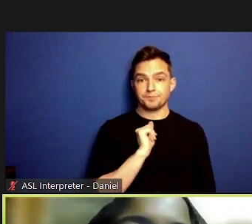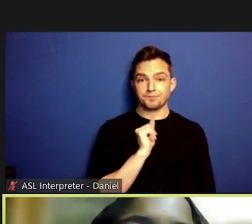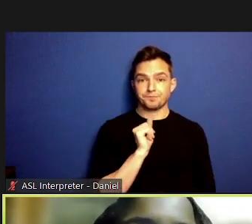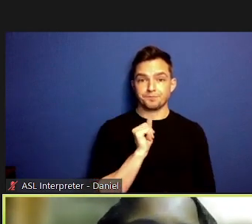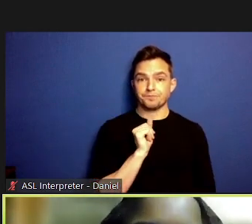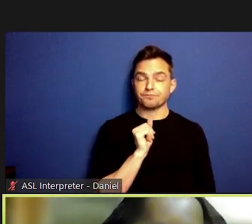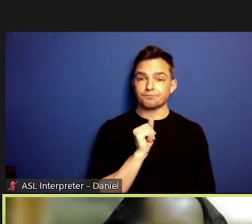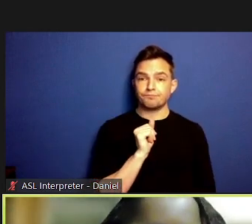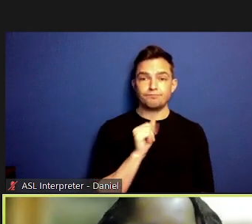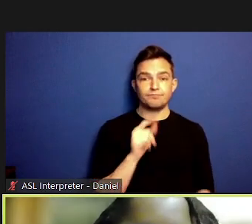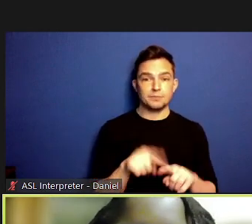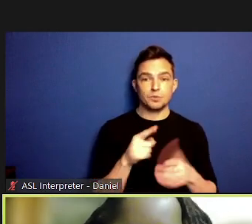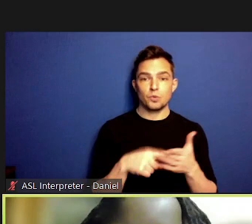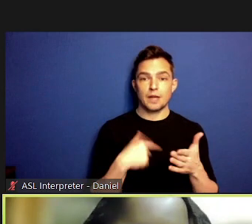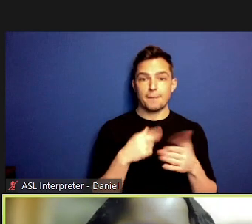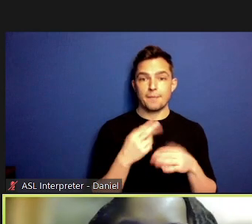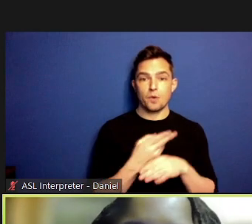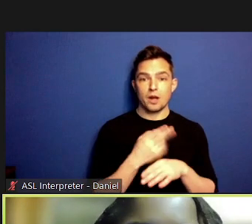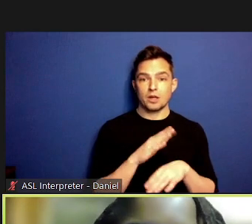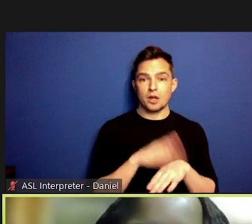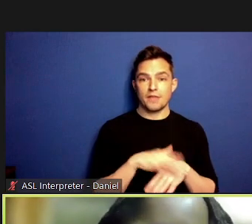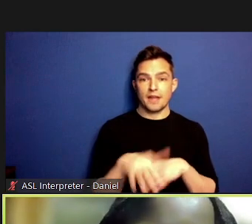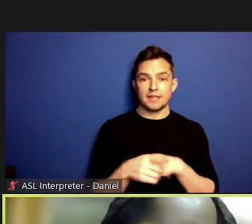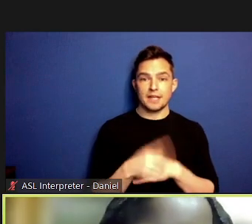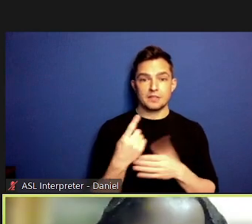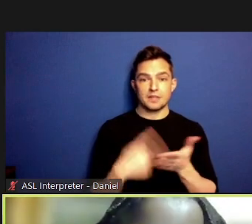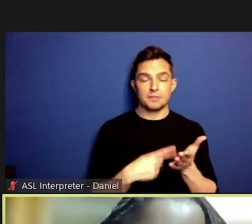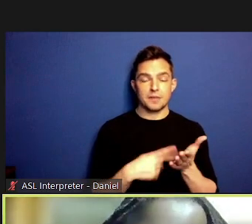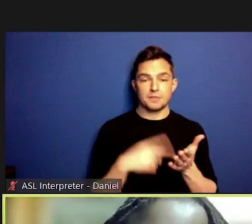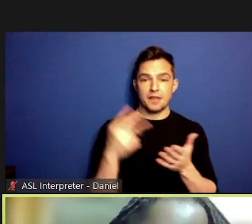on what I'm wearing on the day, I could even be mistaken for a youth at times when I used